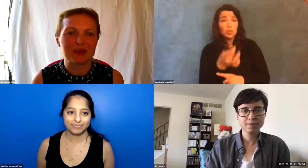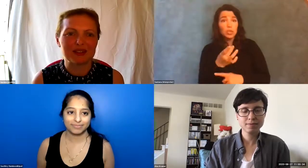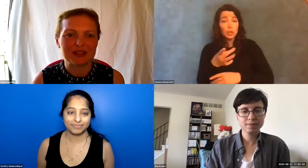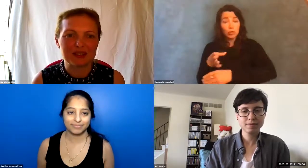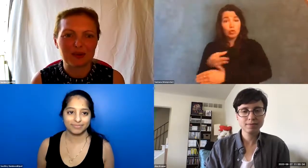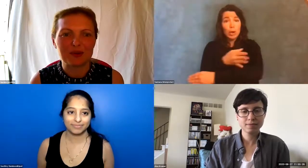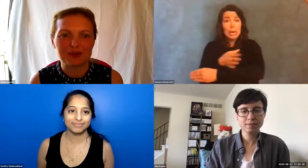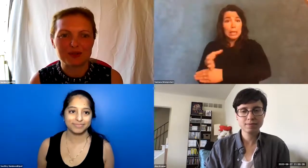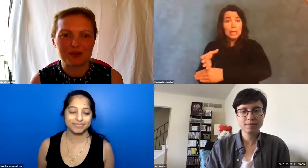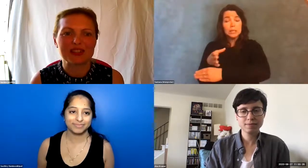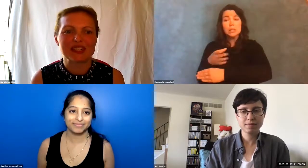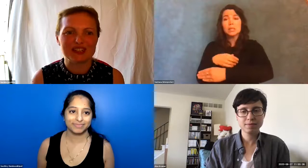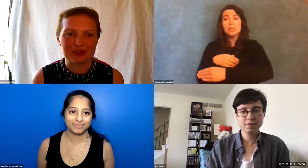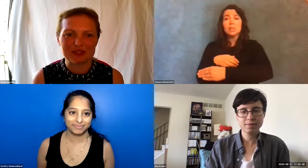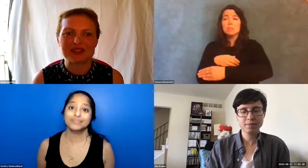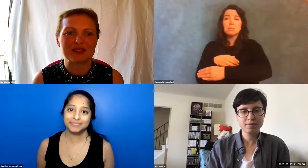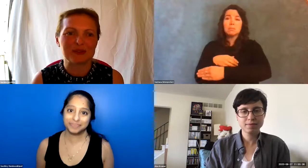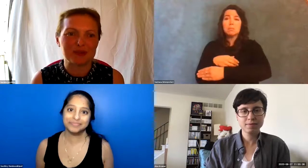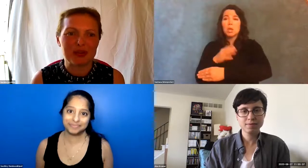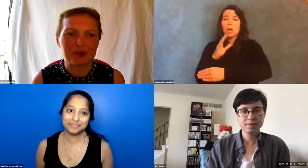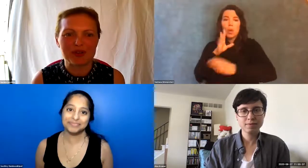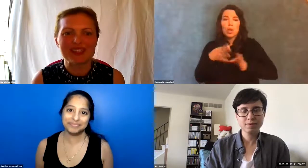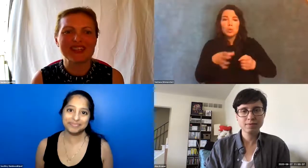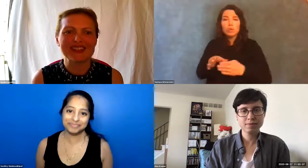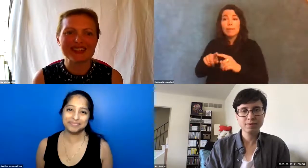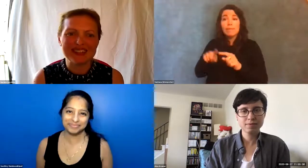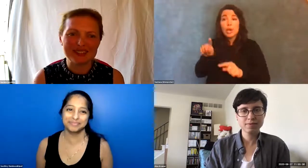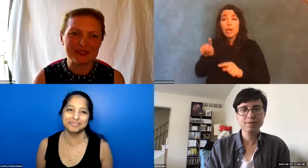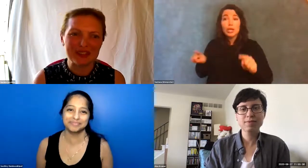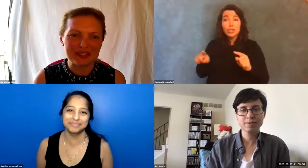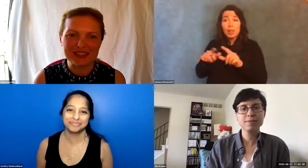will go to variation linguistics. There will be a merge.